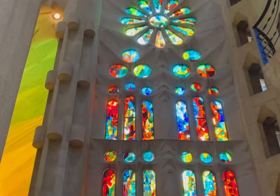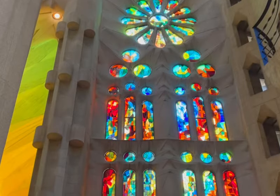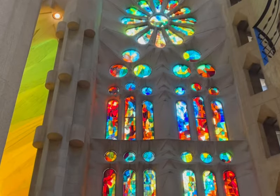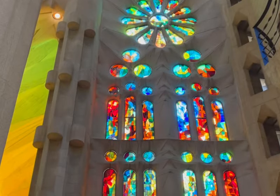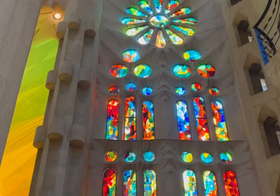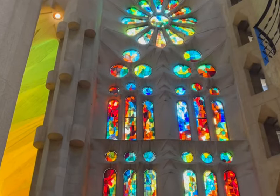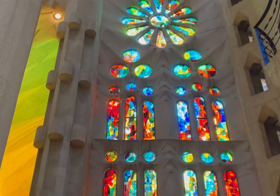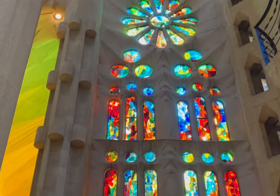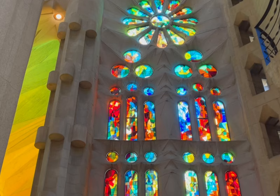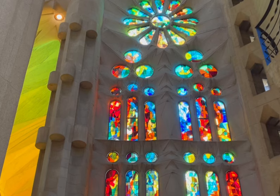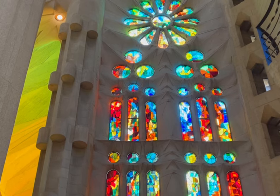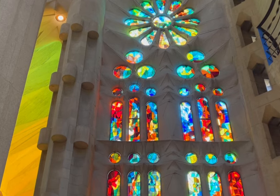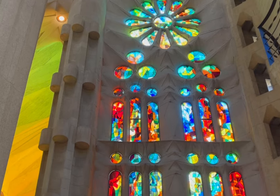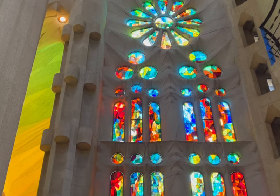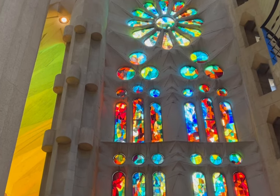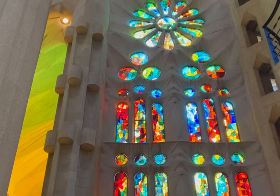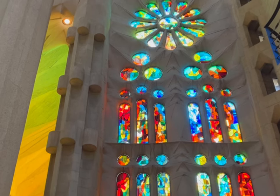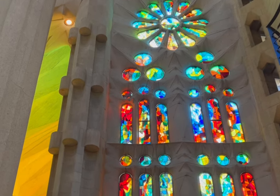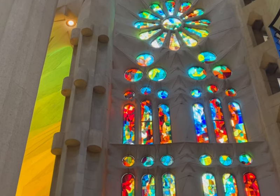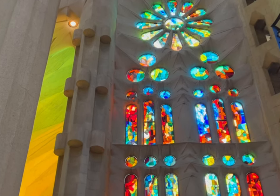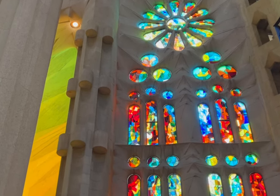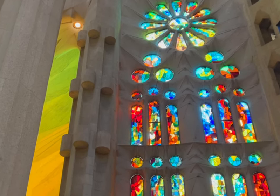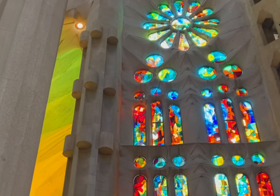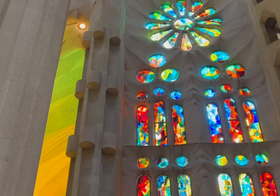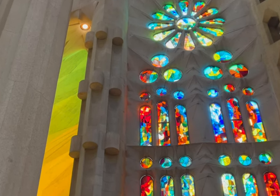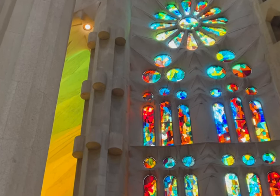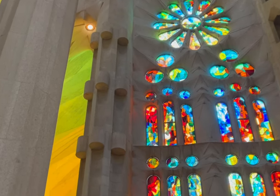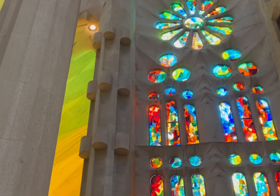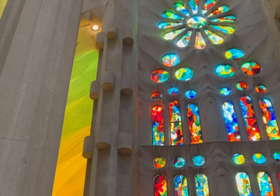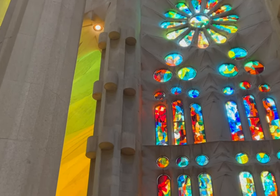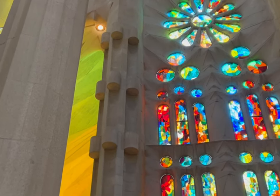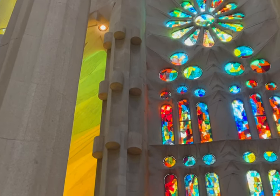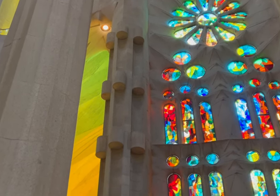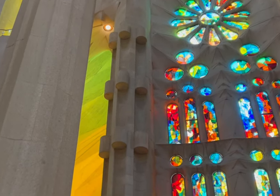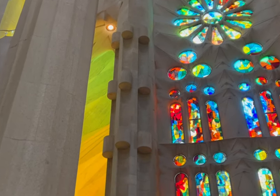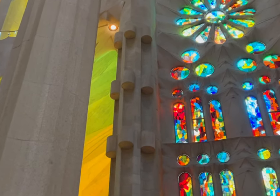[GOSPEL ]